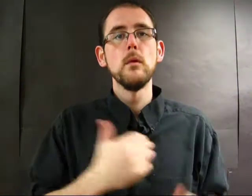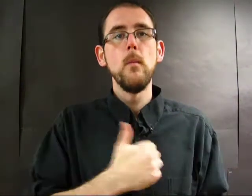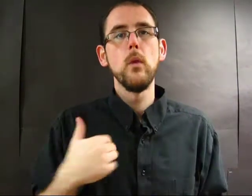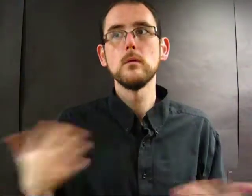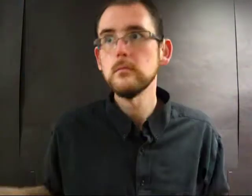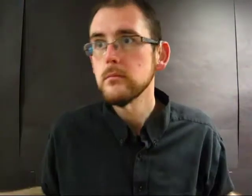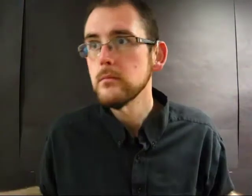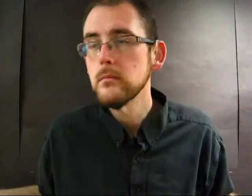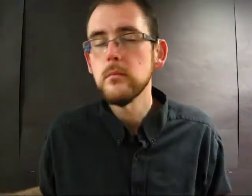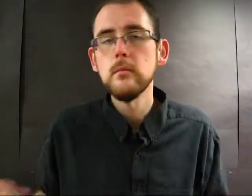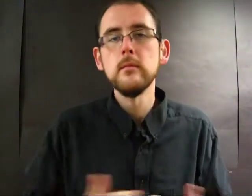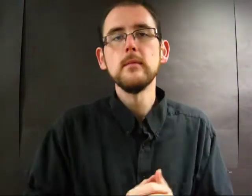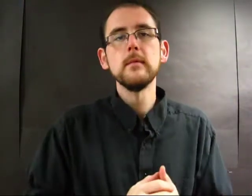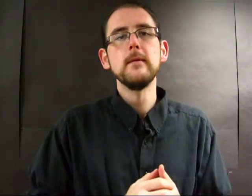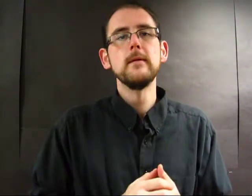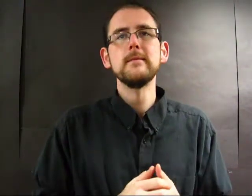leaving the Polish in the middle.